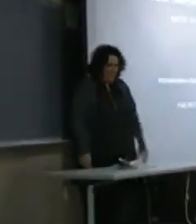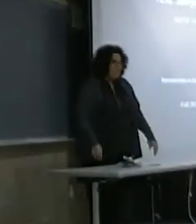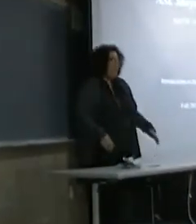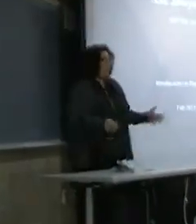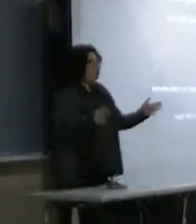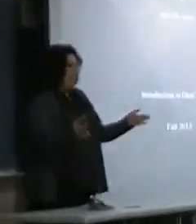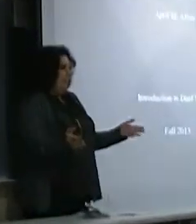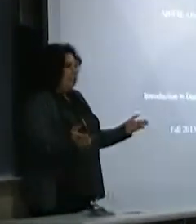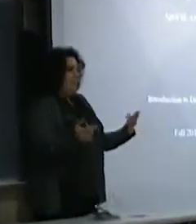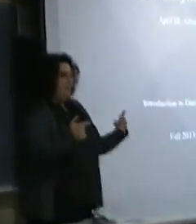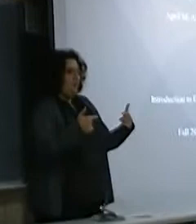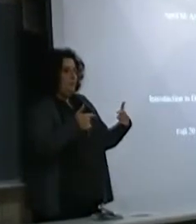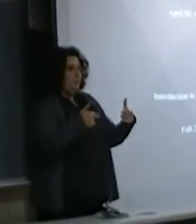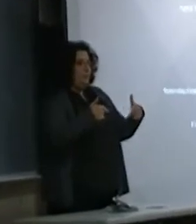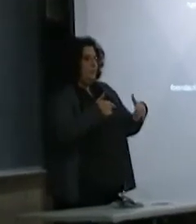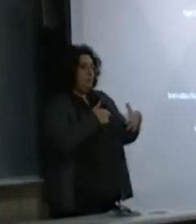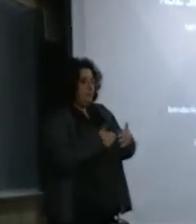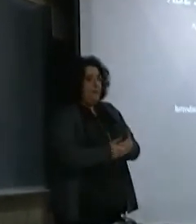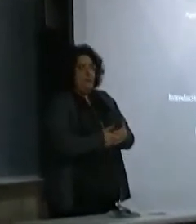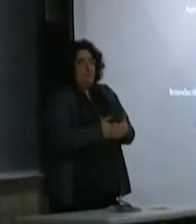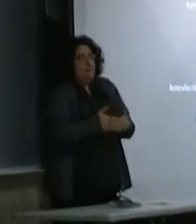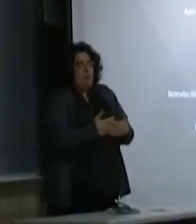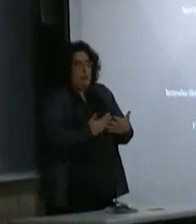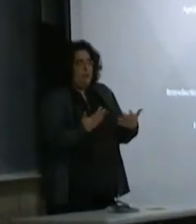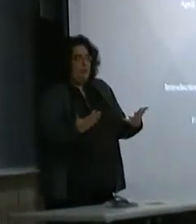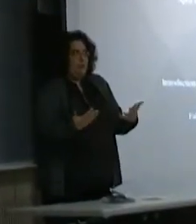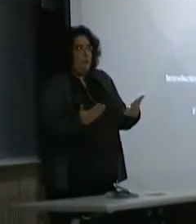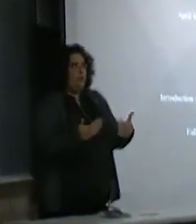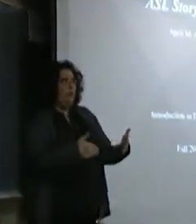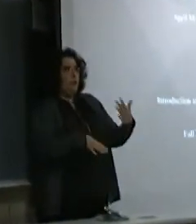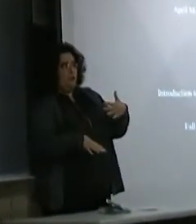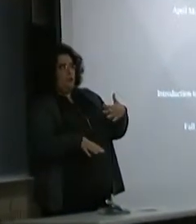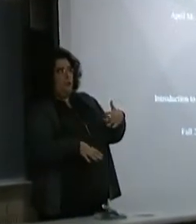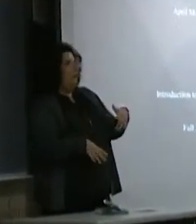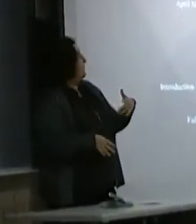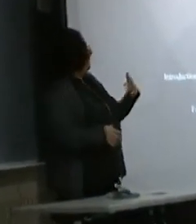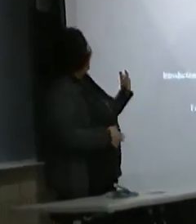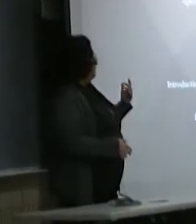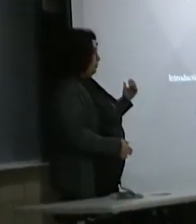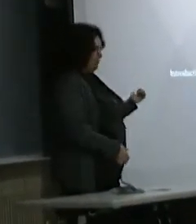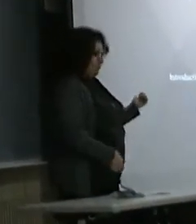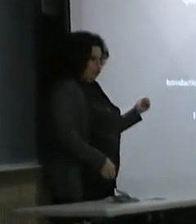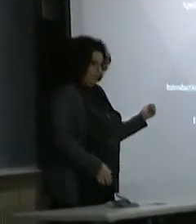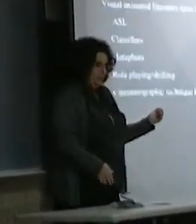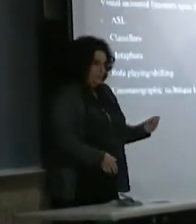Today I'm here to express to you what I have learned about ASL Stories: